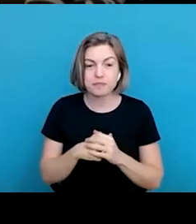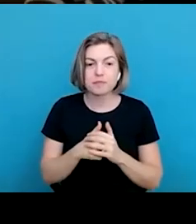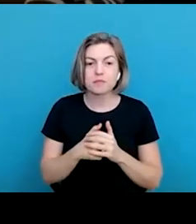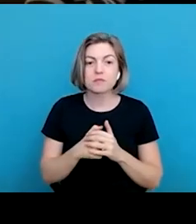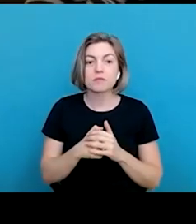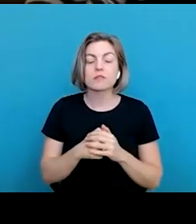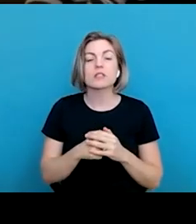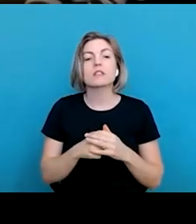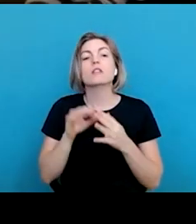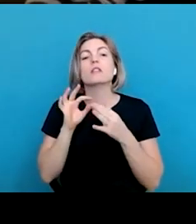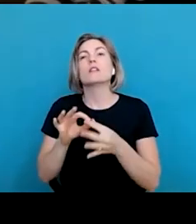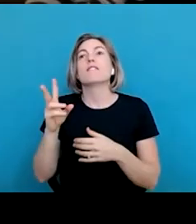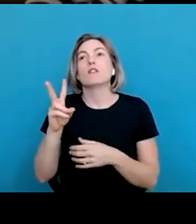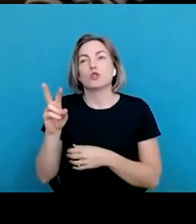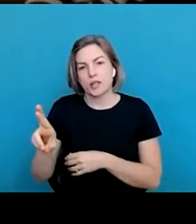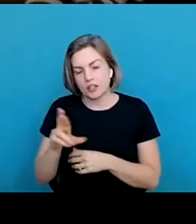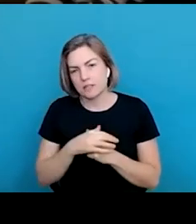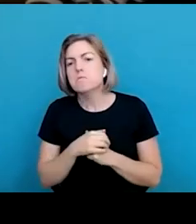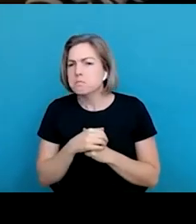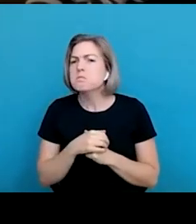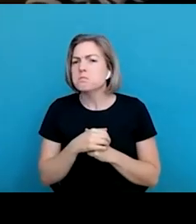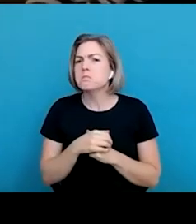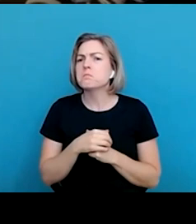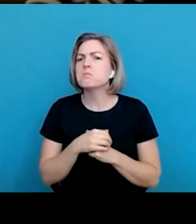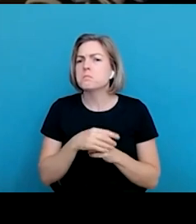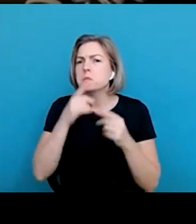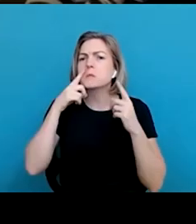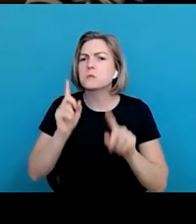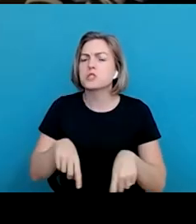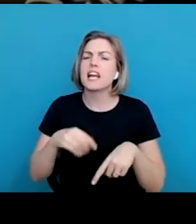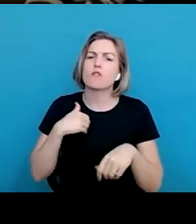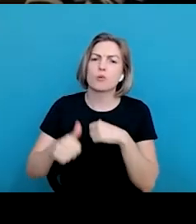In terms of virtual reality, I do agree, it has the risk of isolating people.